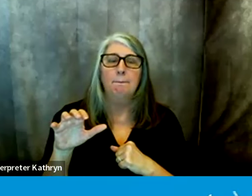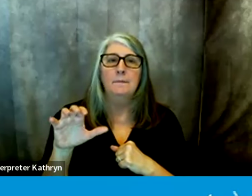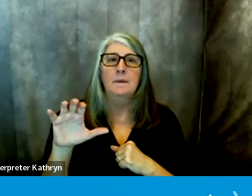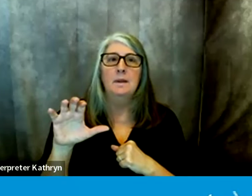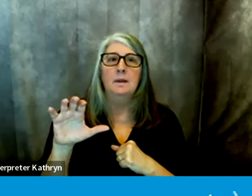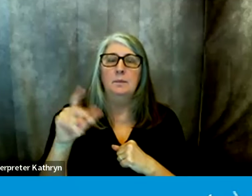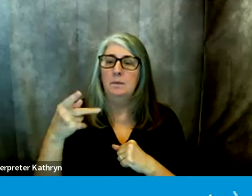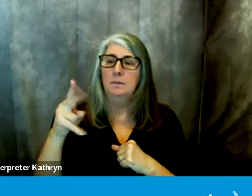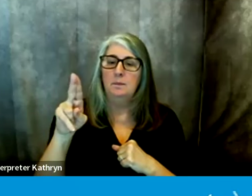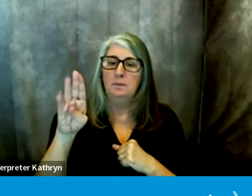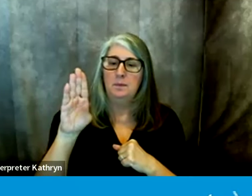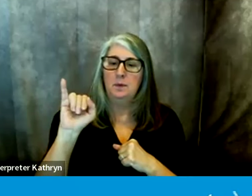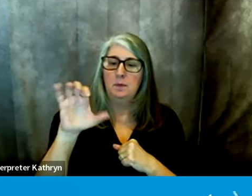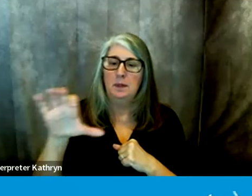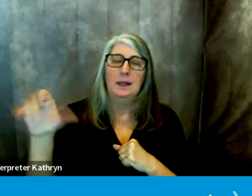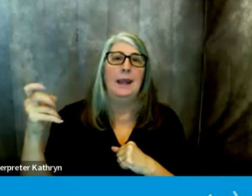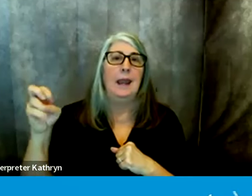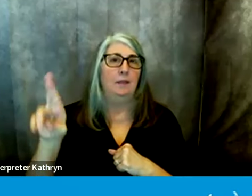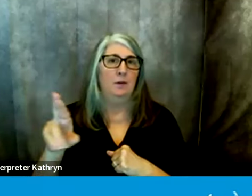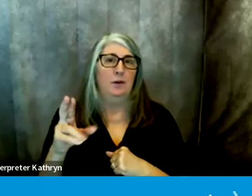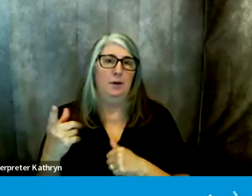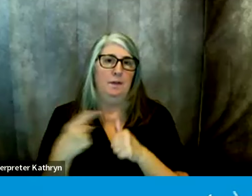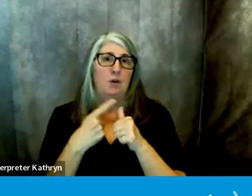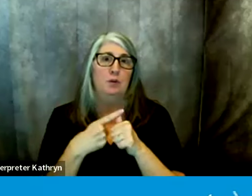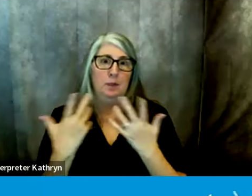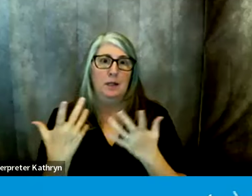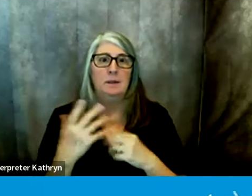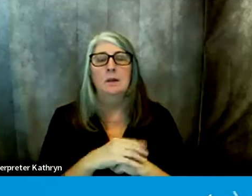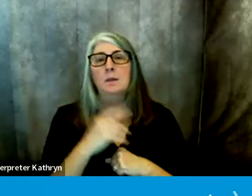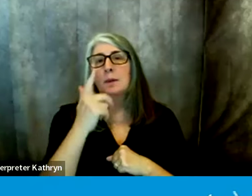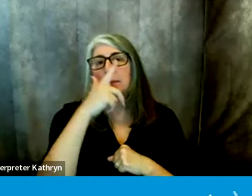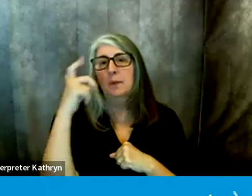I think that because of the potential of neuromodulation to improve hand function,